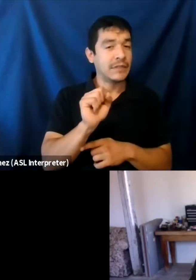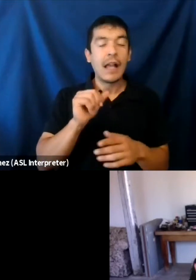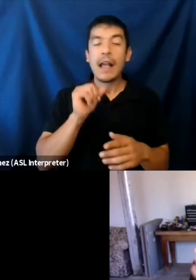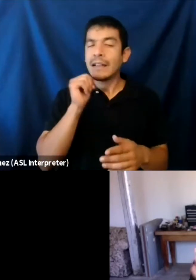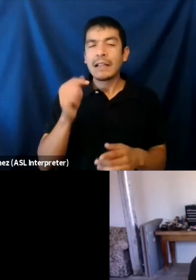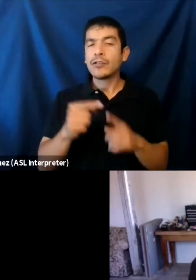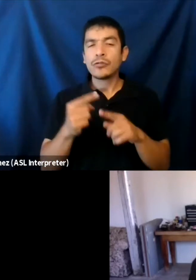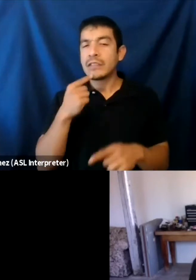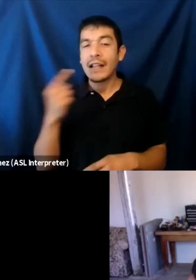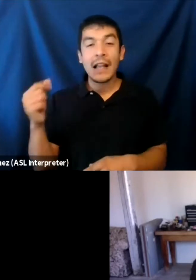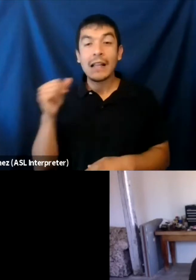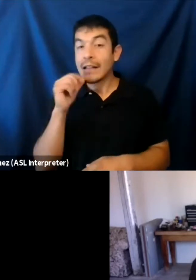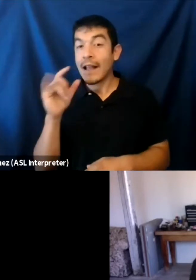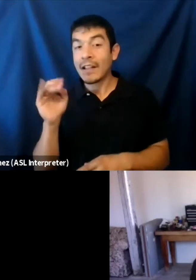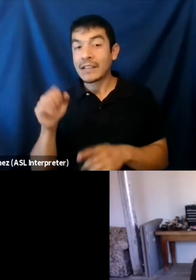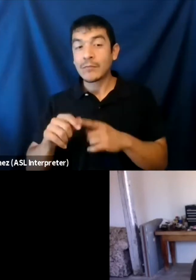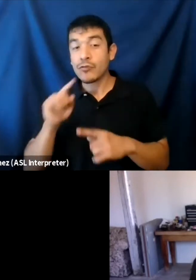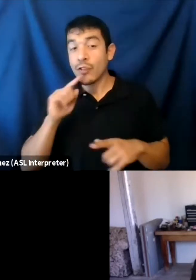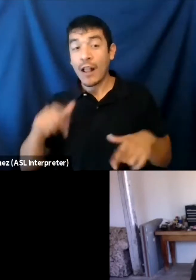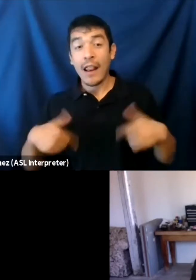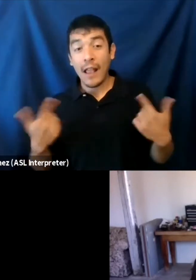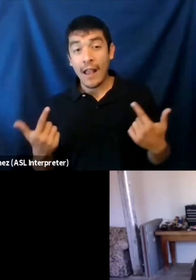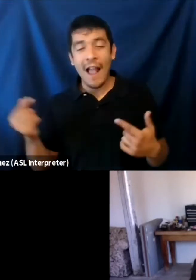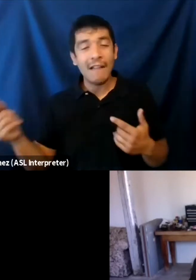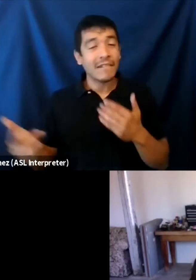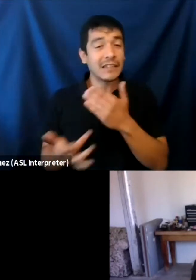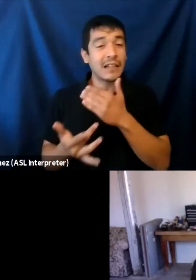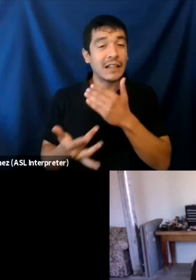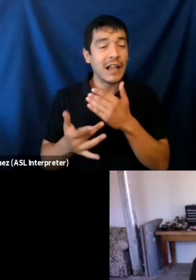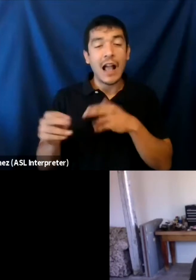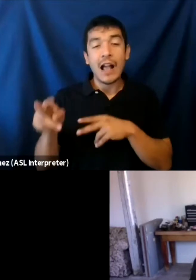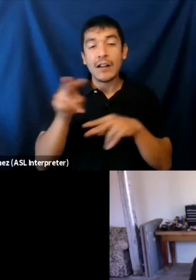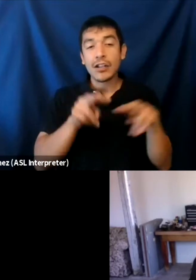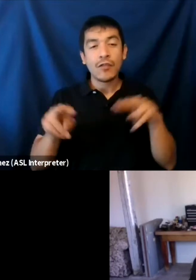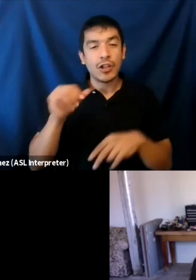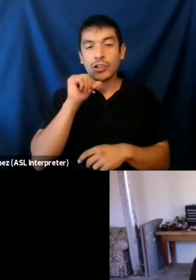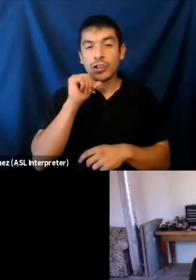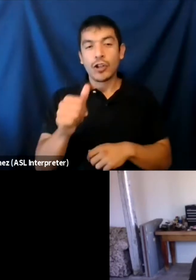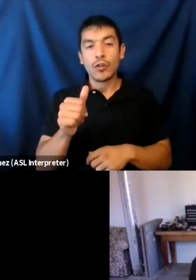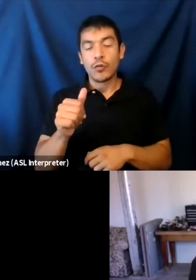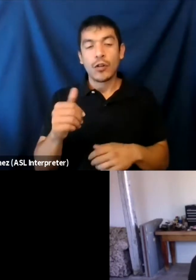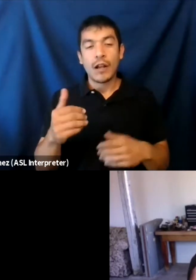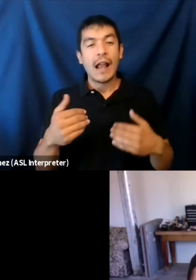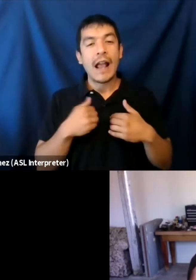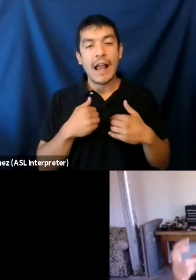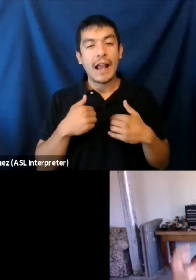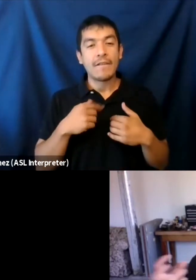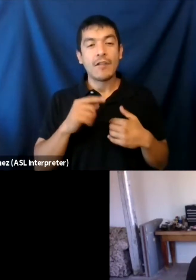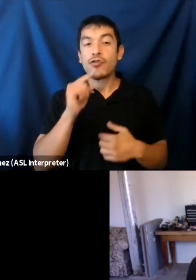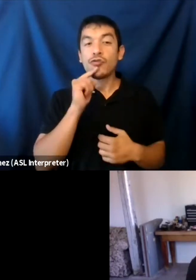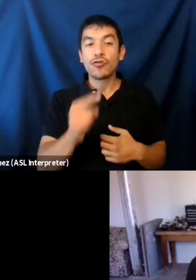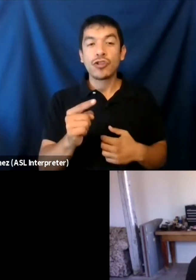in the real world, in life. And that these technologies of surveillance don't have real literal victims,